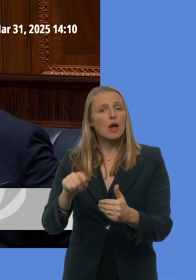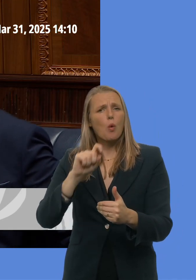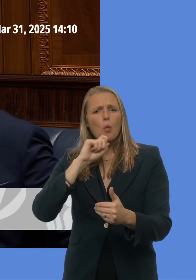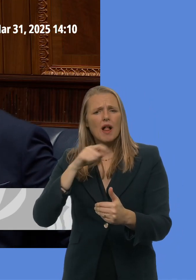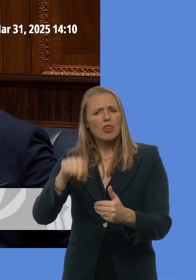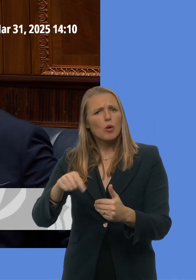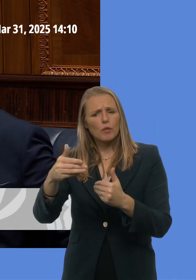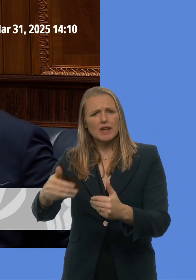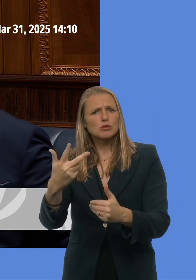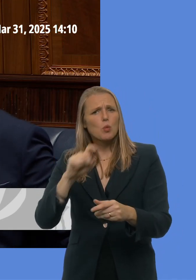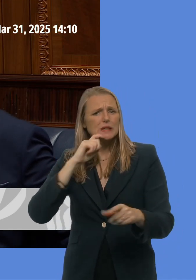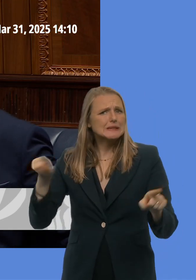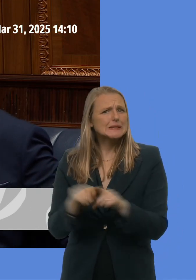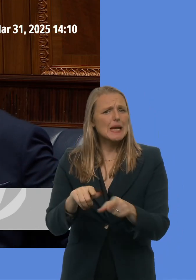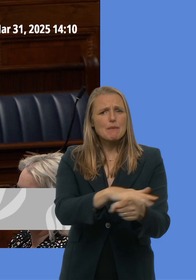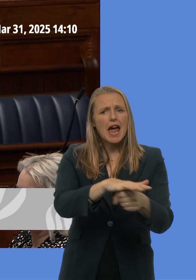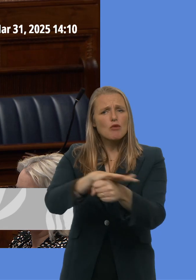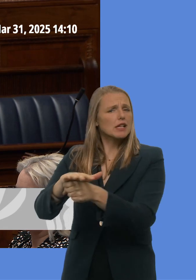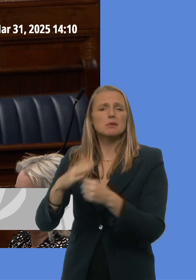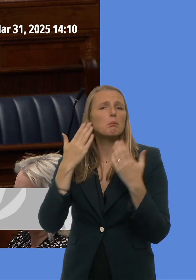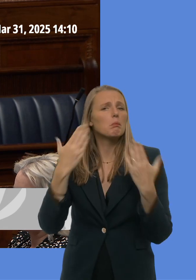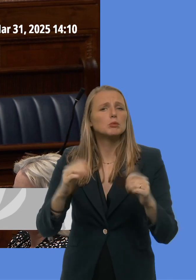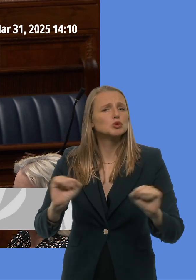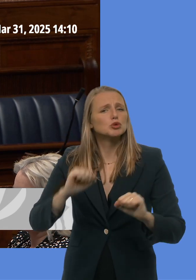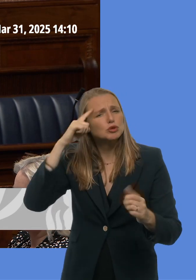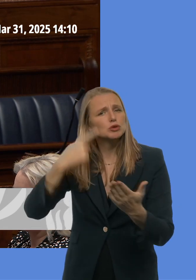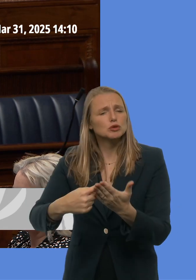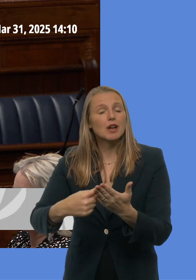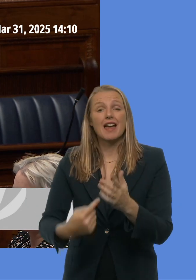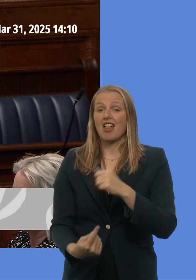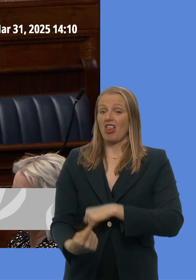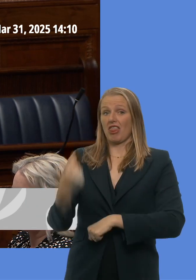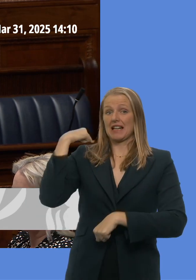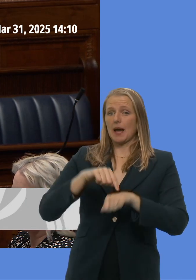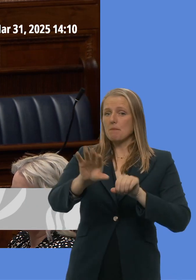These areas were selected at a particular time, based on research at that time that looked